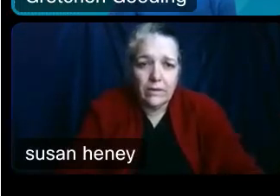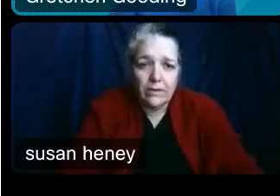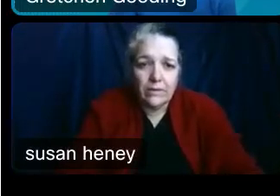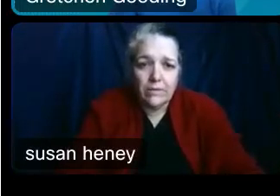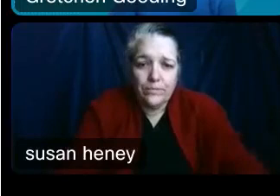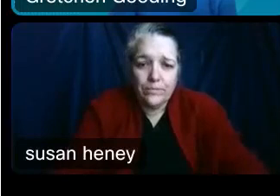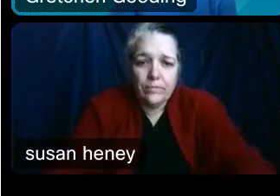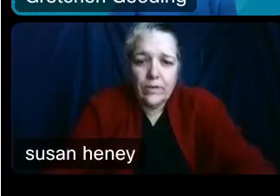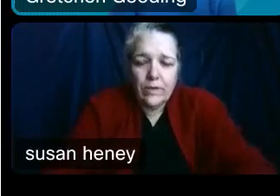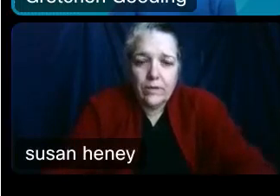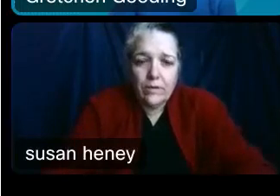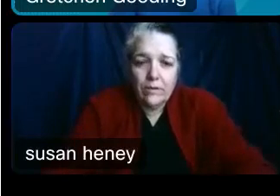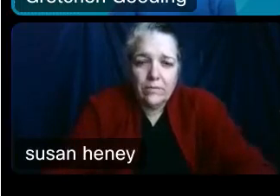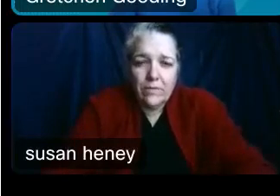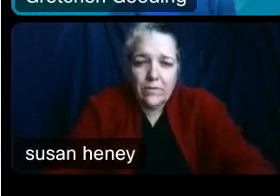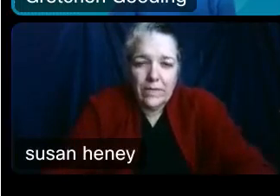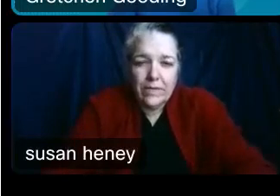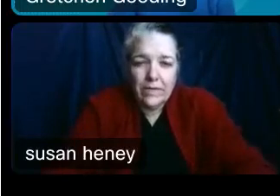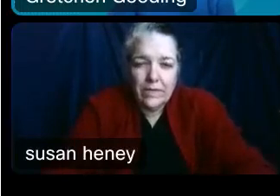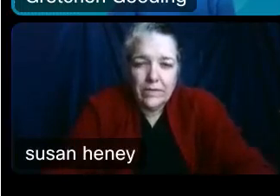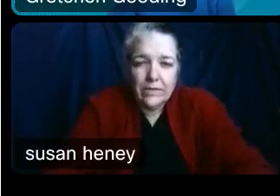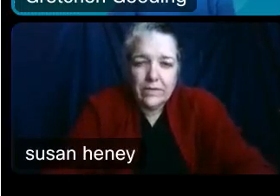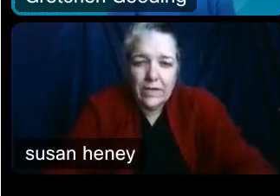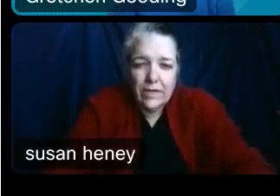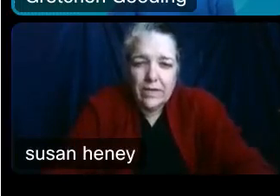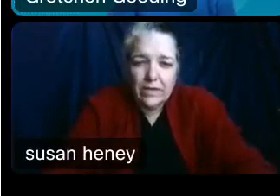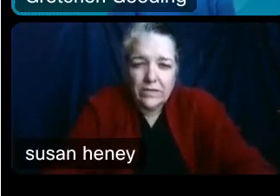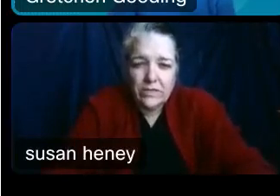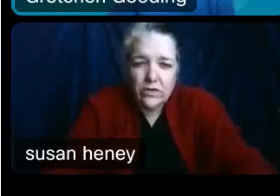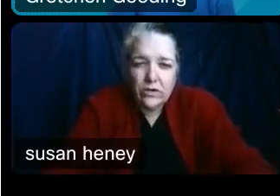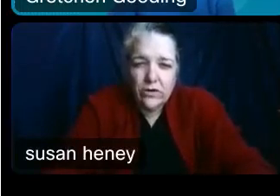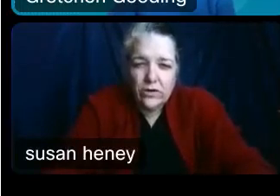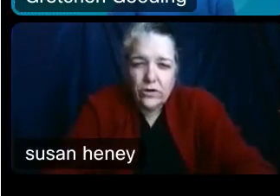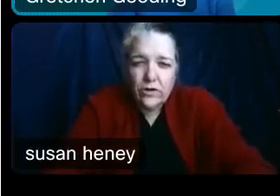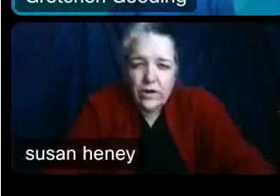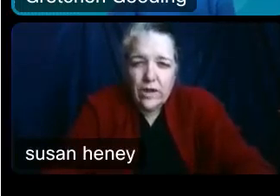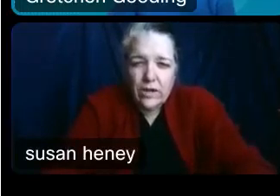a brief overview of the ACS and the 5-year data products for those of you who aren't